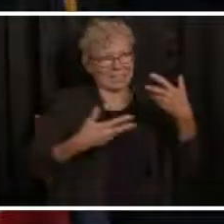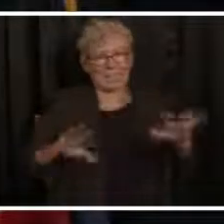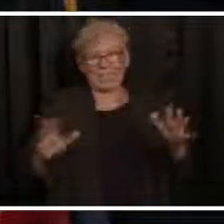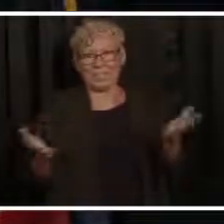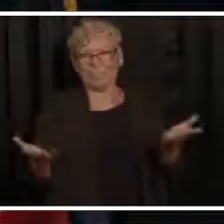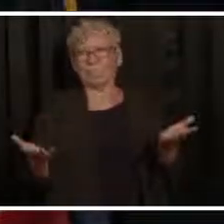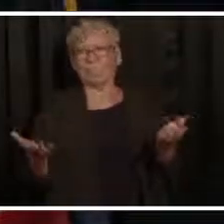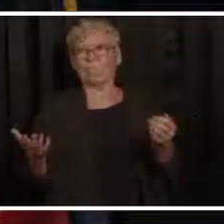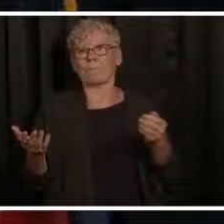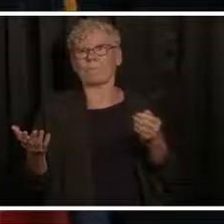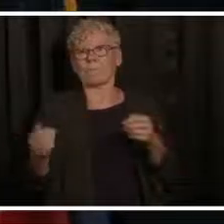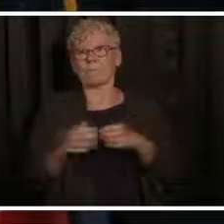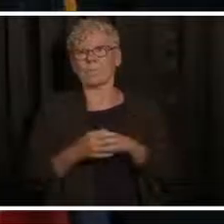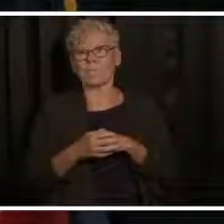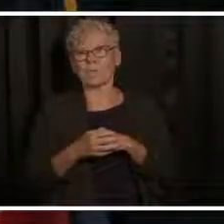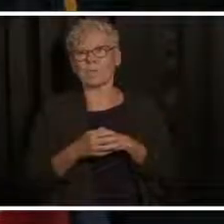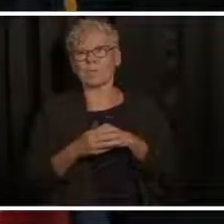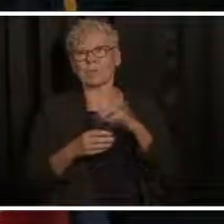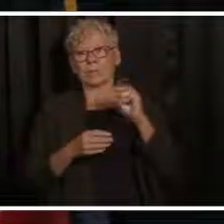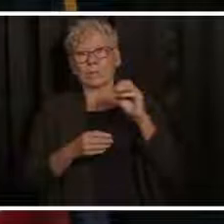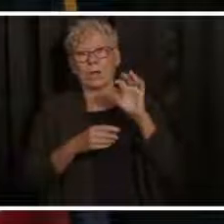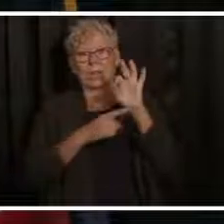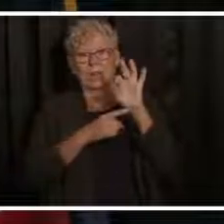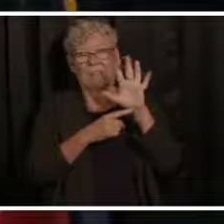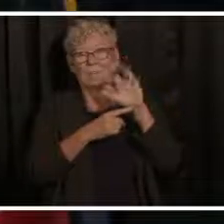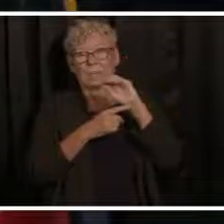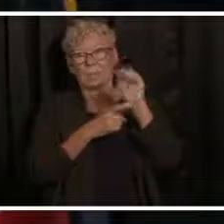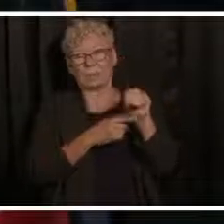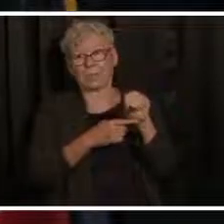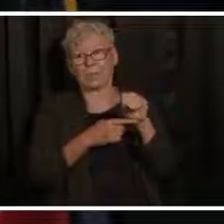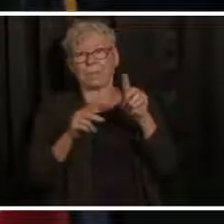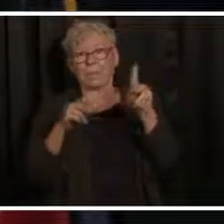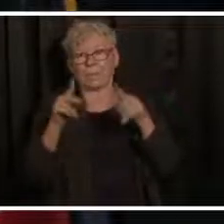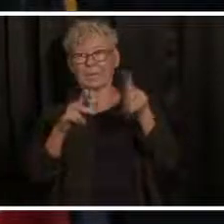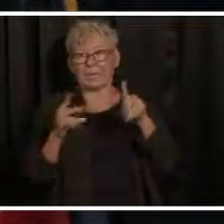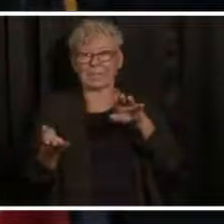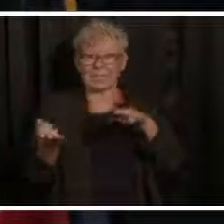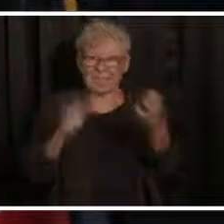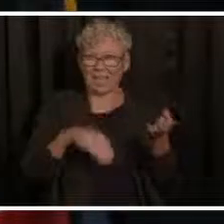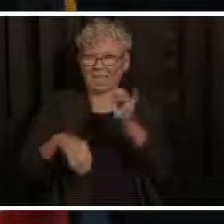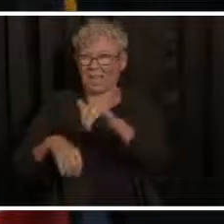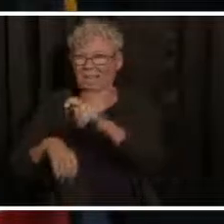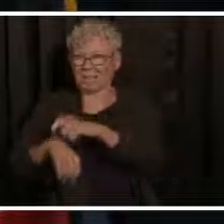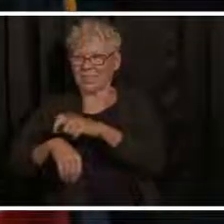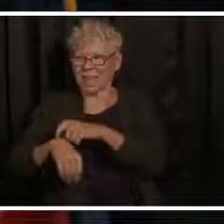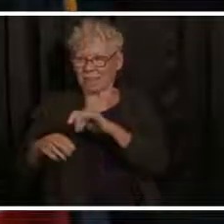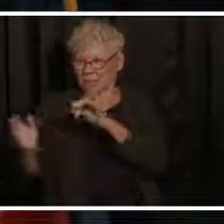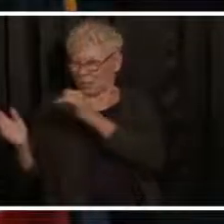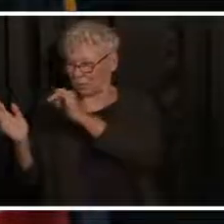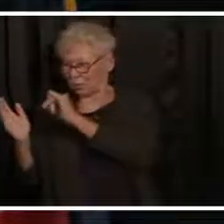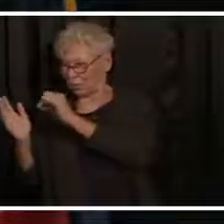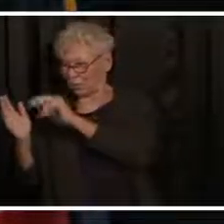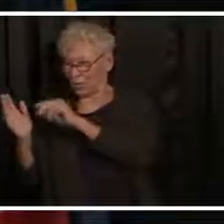and of deaths about 95% of deaths were also people who weren't vaccinated during that time frame. vast majority